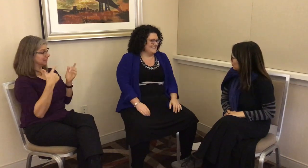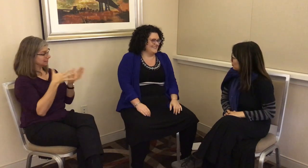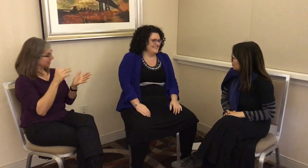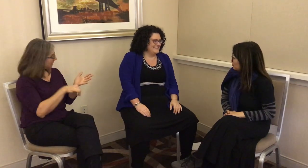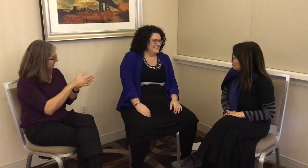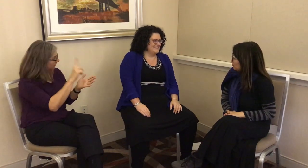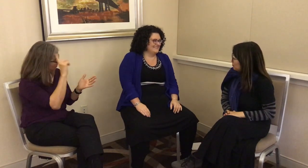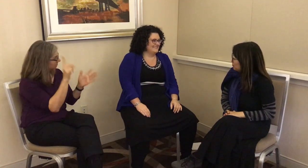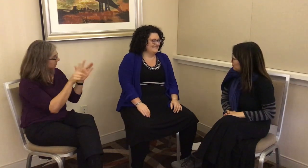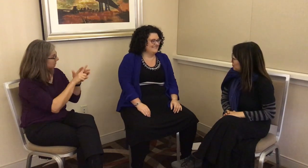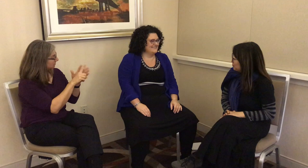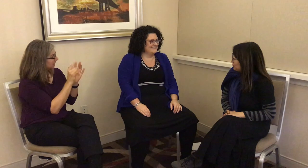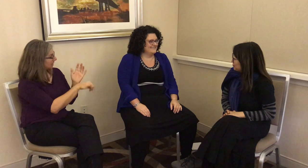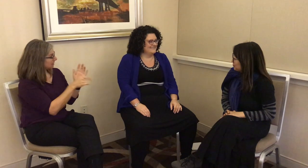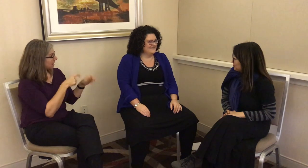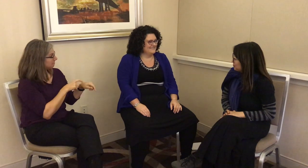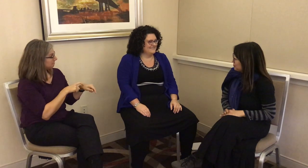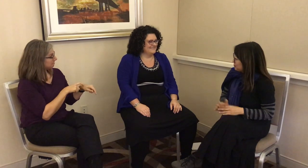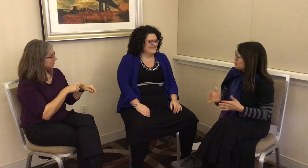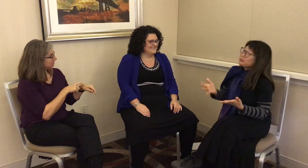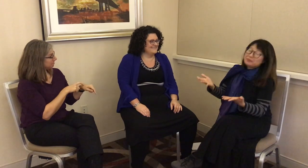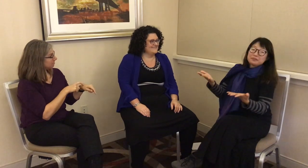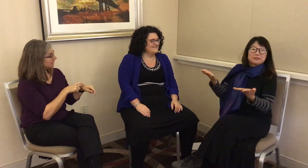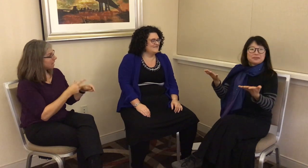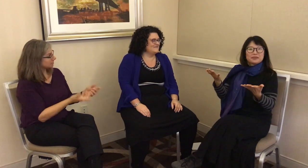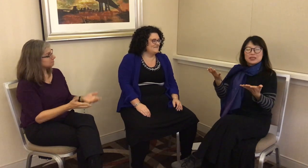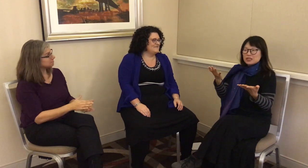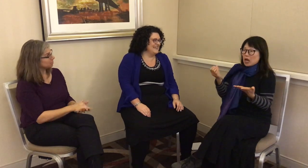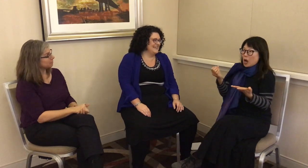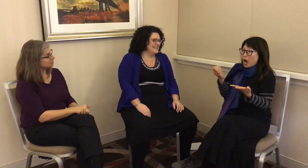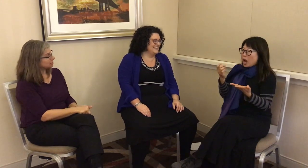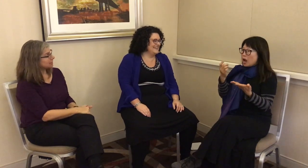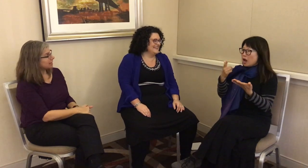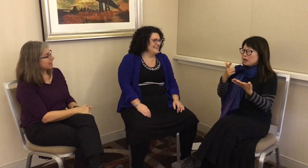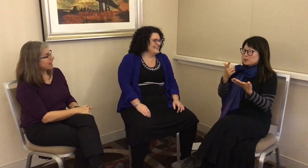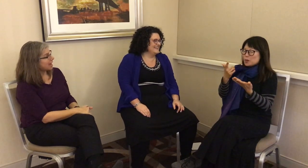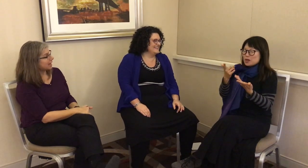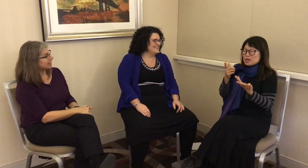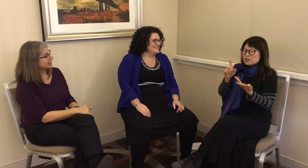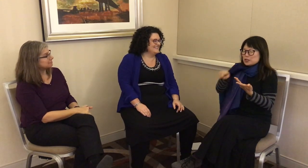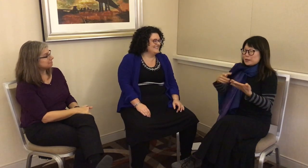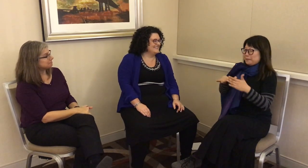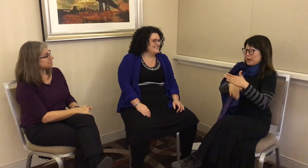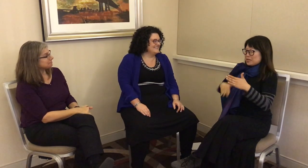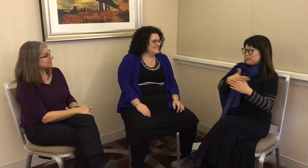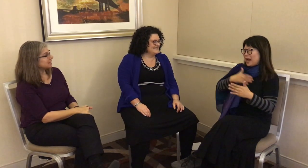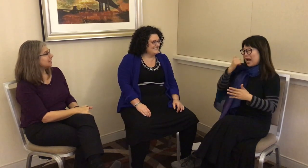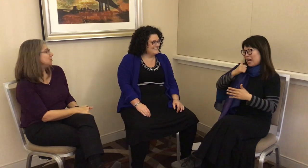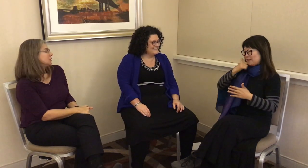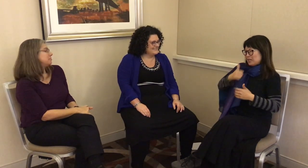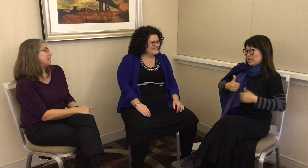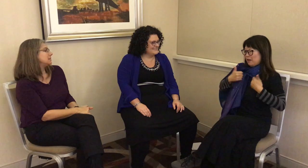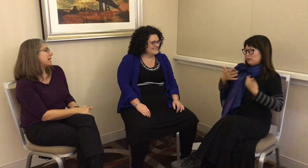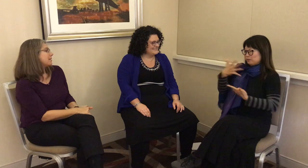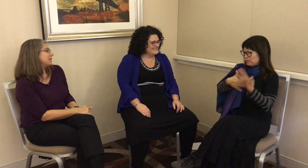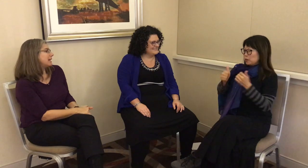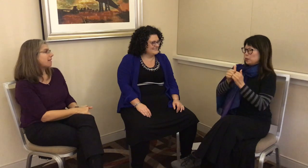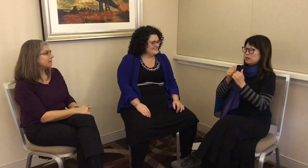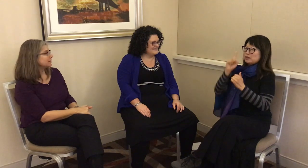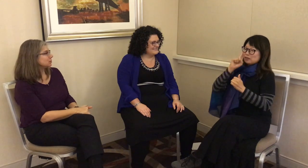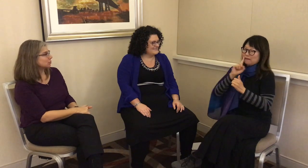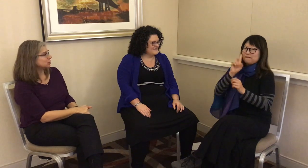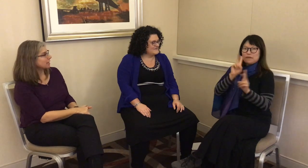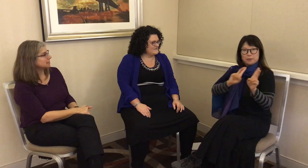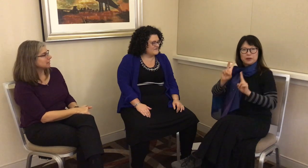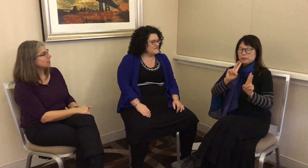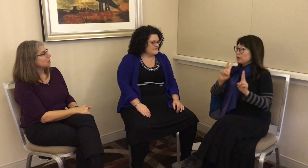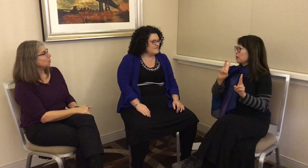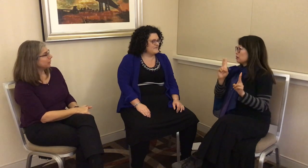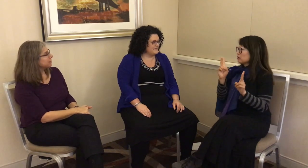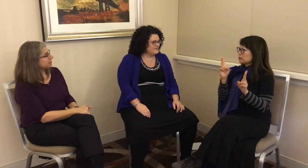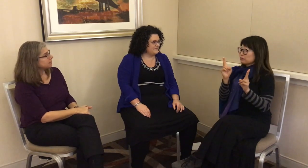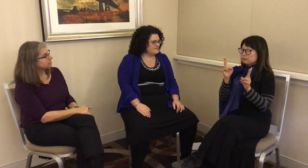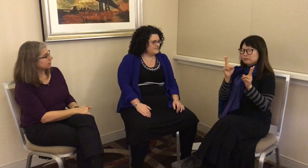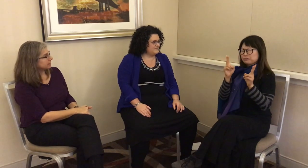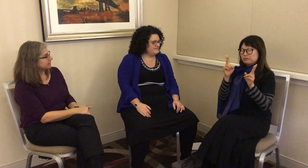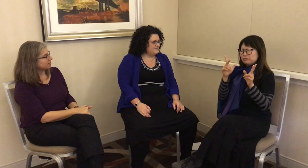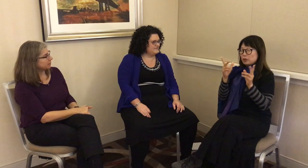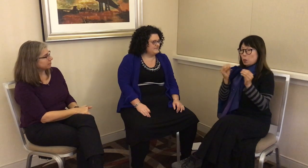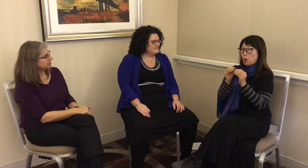L: Yeah, pretty much. I just based my everyday life in socialising with various deaf people